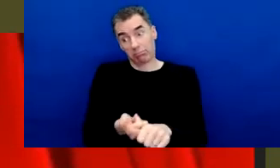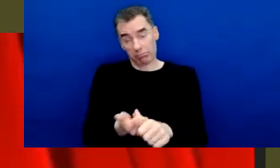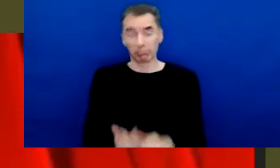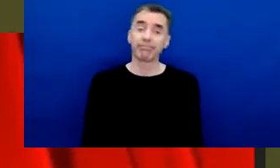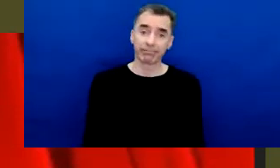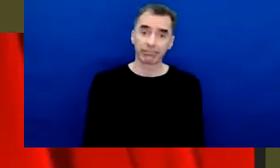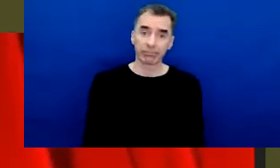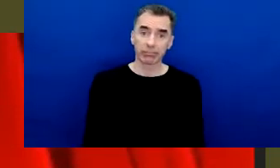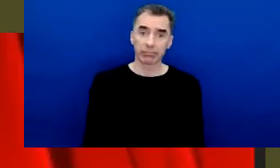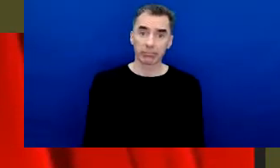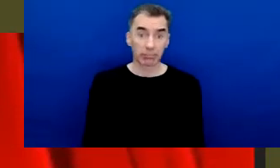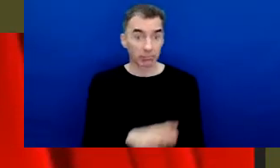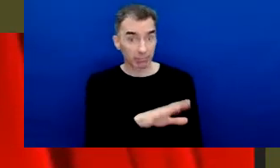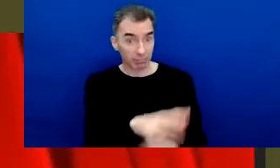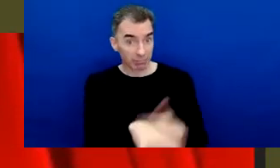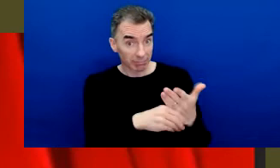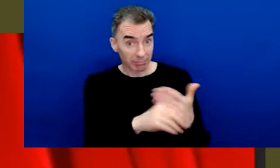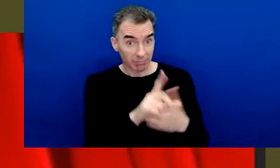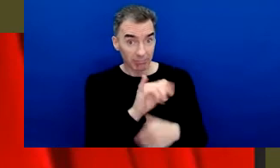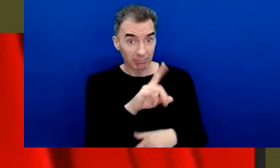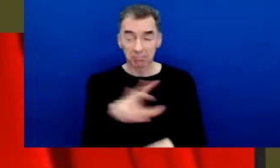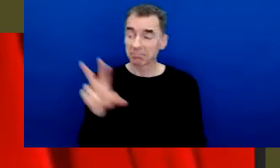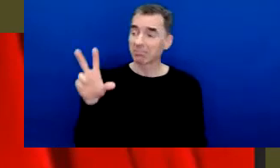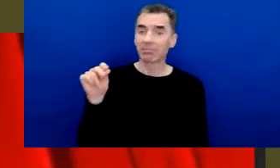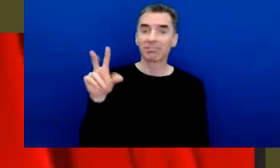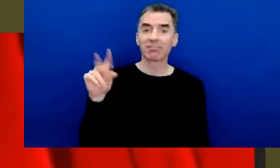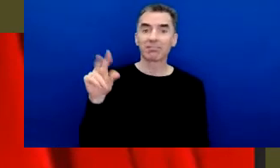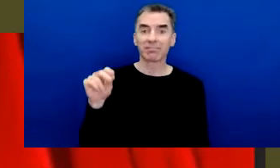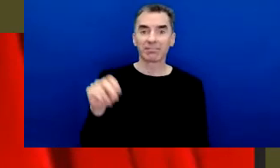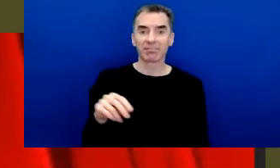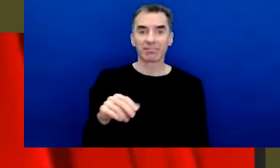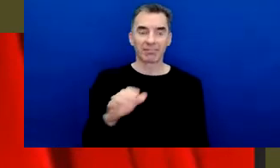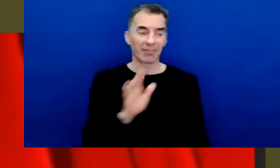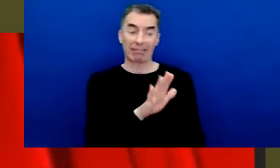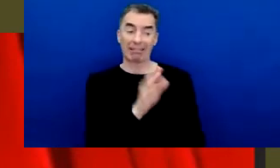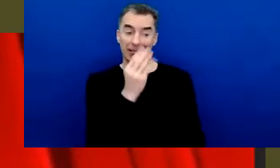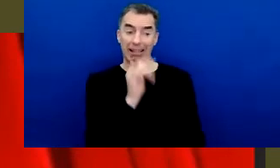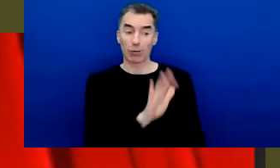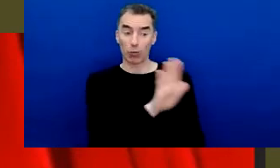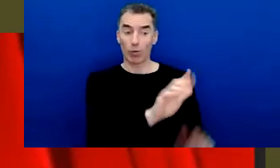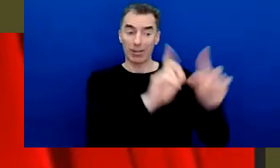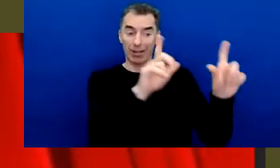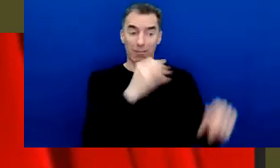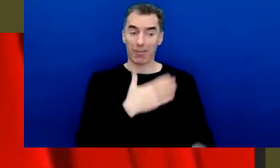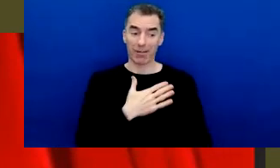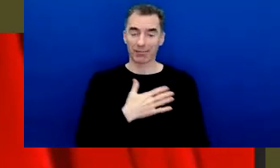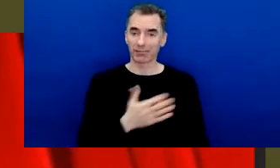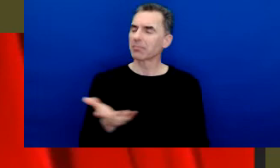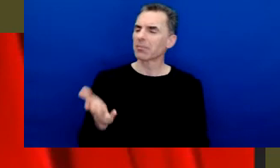Was there more? Let you know this is your slide, not mine. Actually, we're going to actually switch gears now